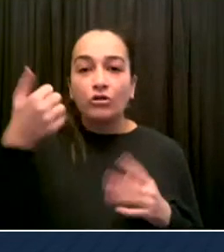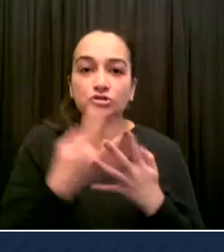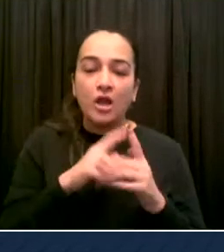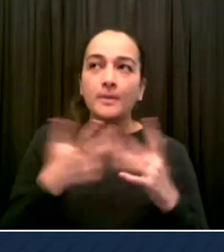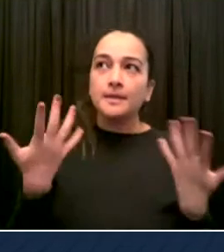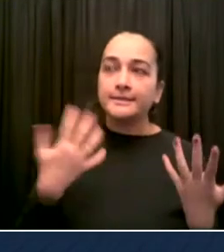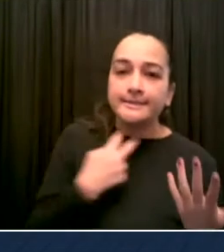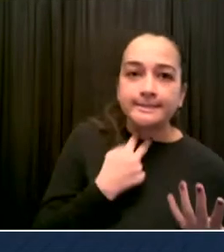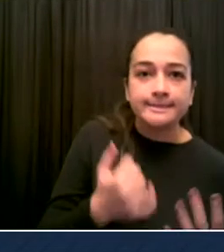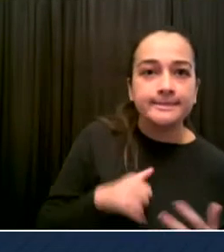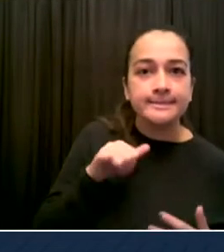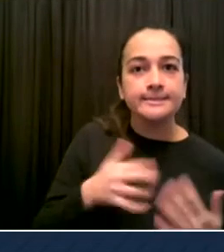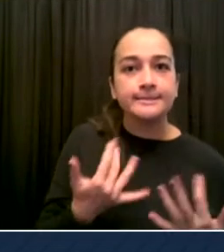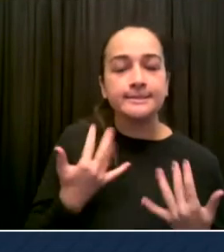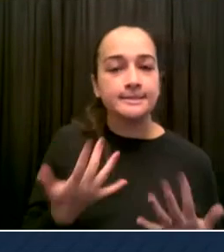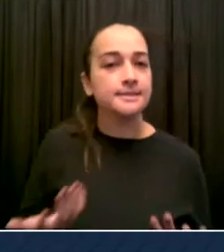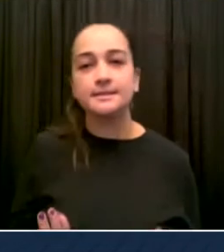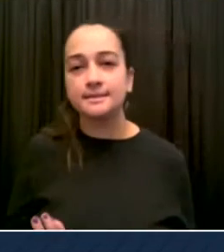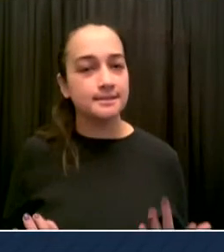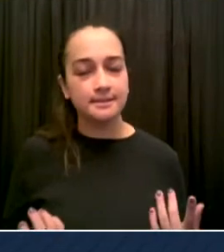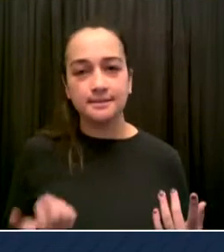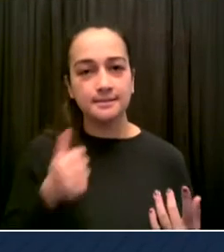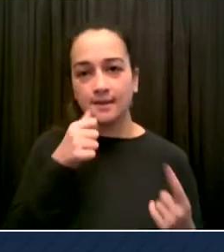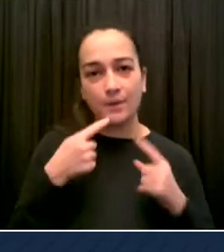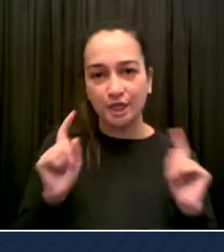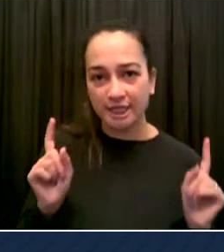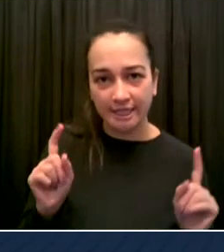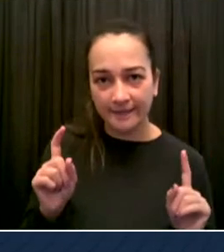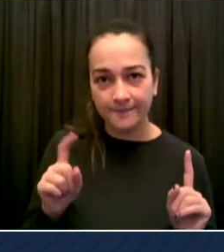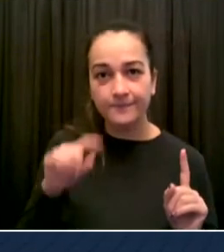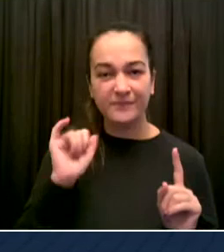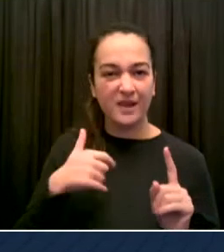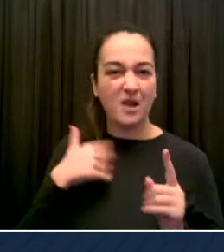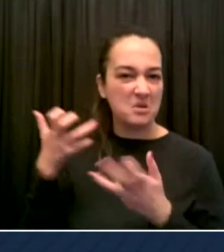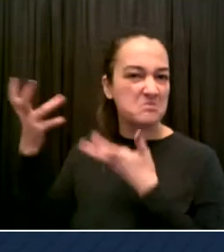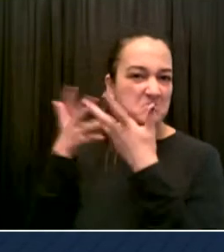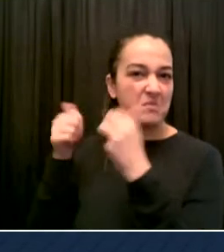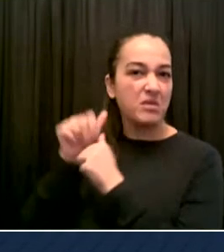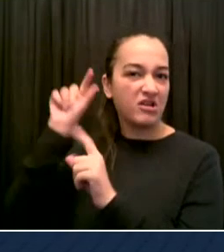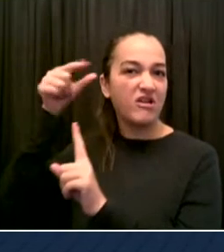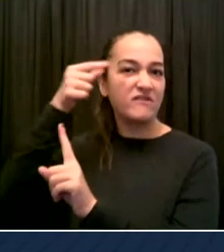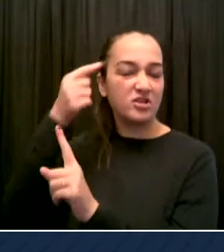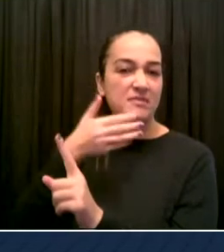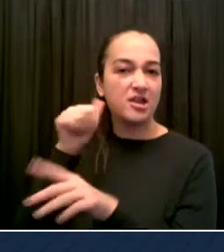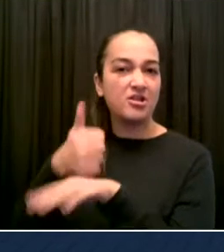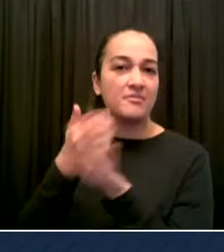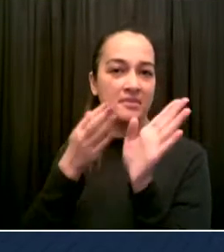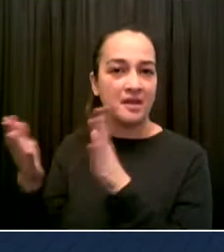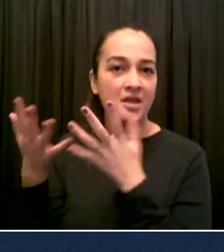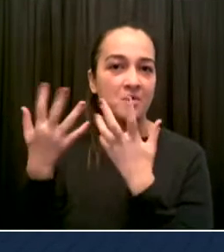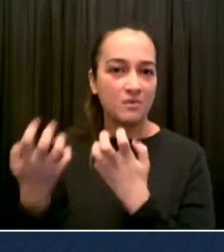ME OVER THE WHOLE LAST YEAR, WE HAVE TO GET THE LARGE CRRIMINAL